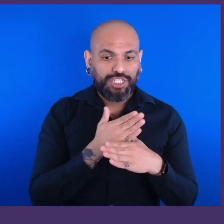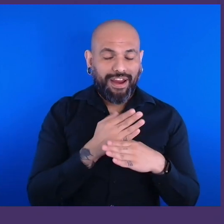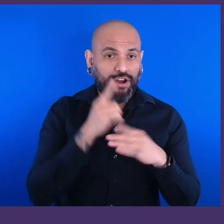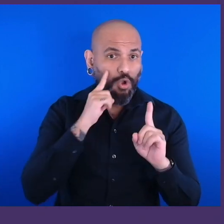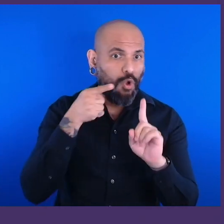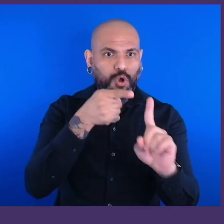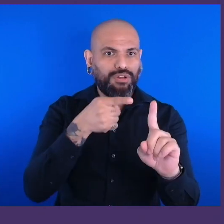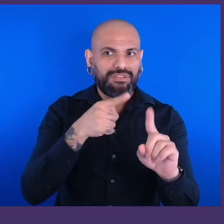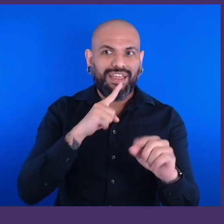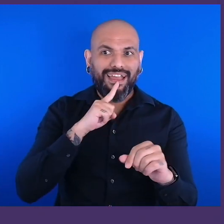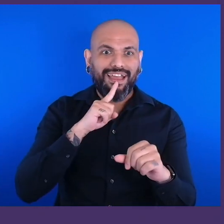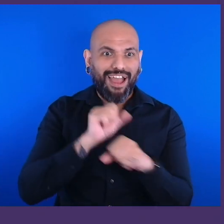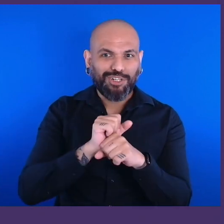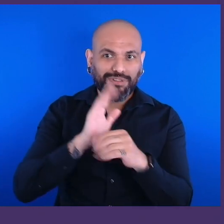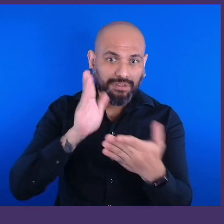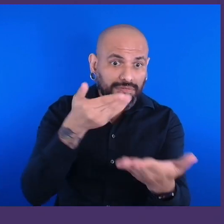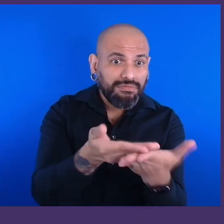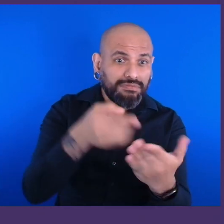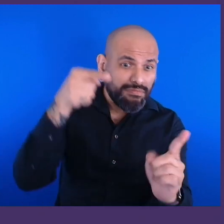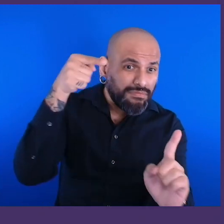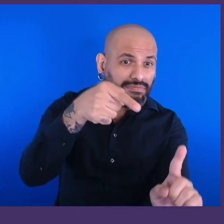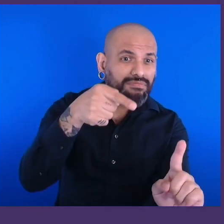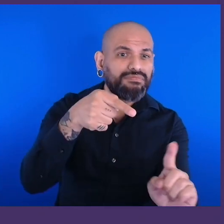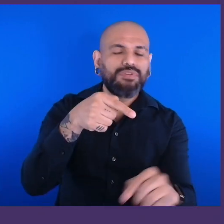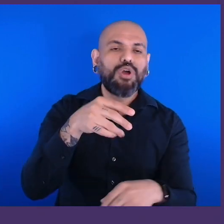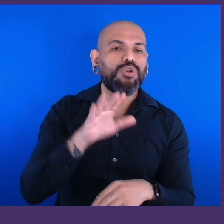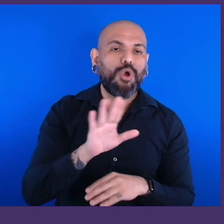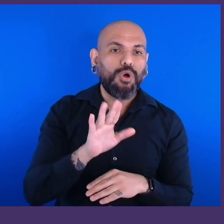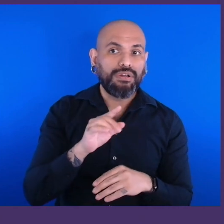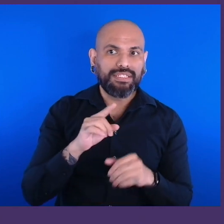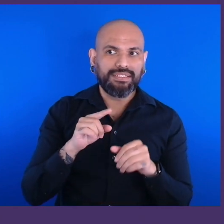It's a shared discipline and a shared understanding